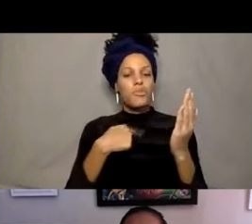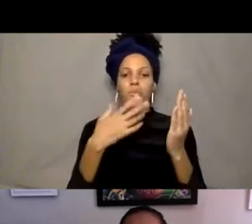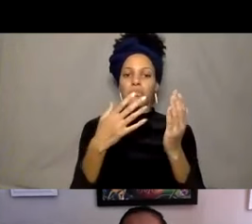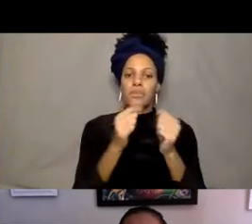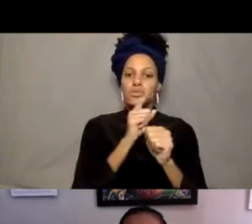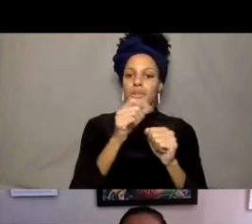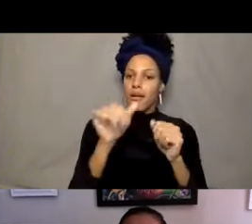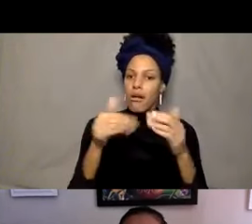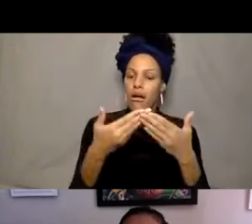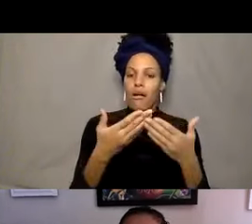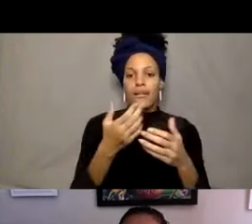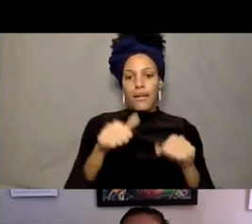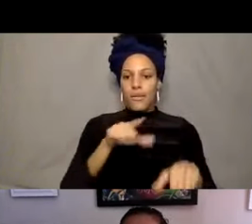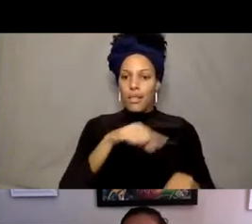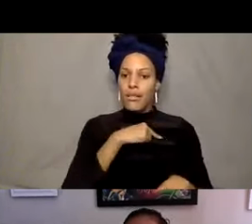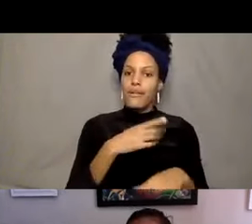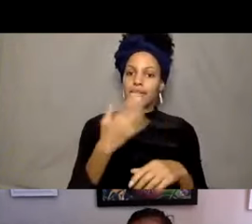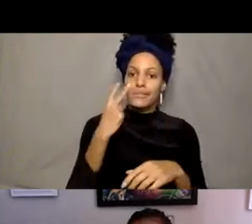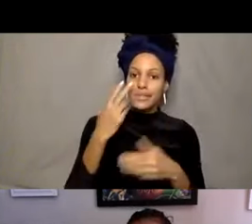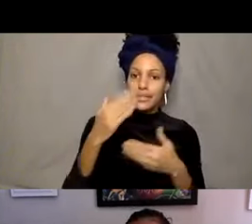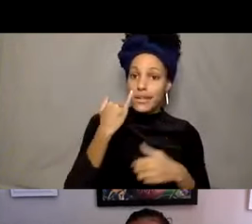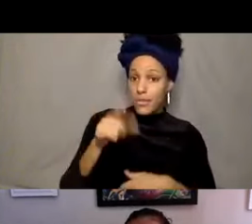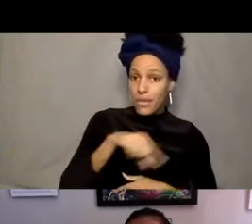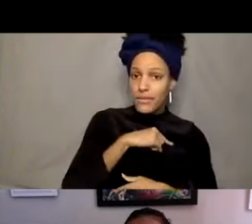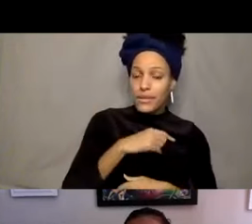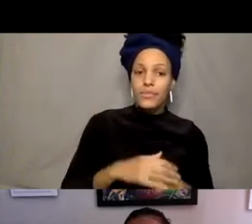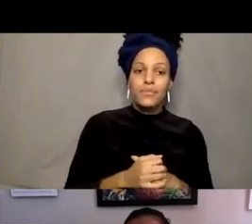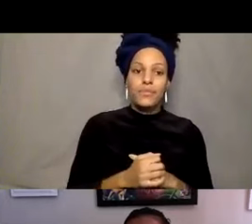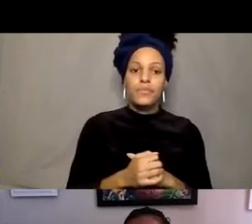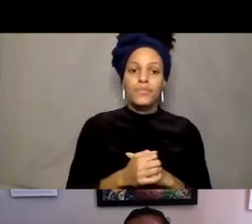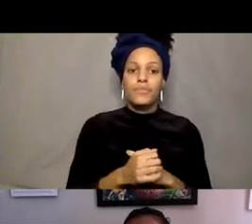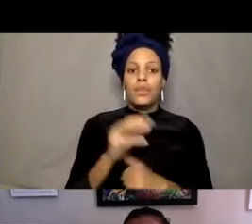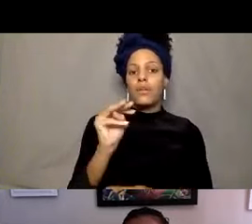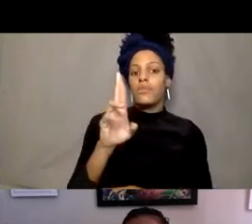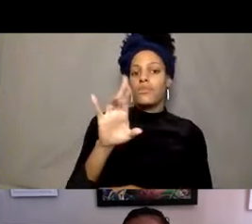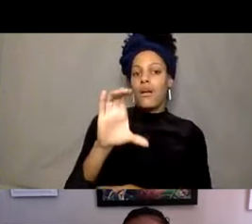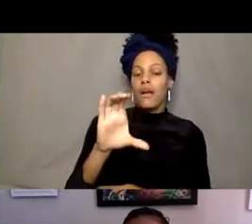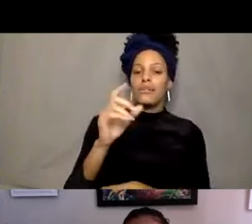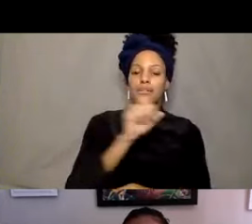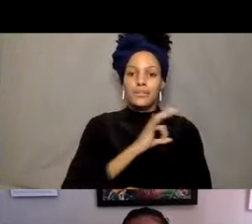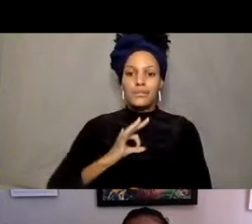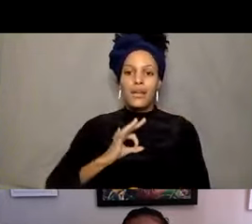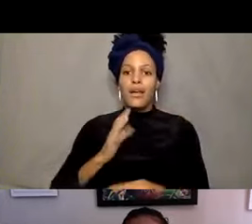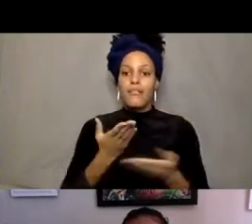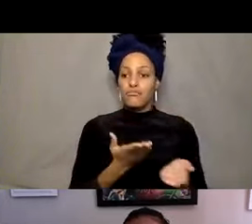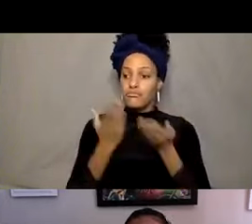Once comments and ratings from panelists are collected, MRAC staff sends the results to the MRAC Board.